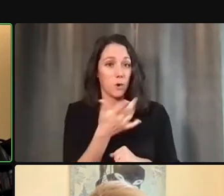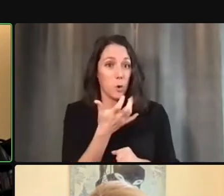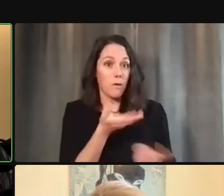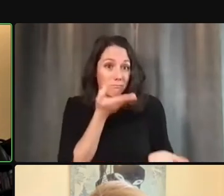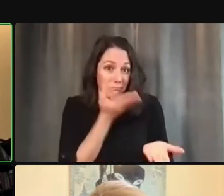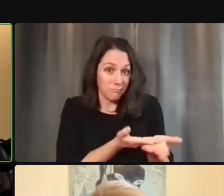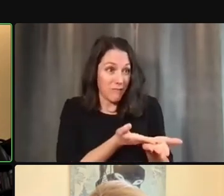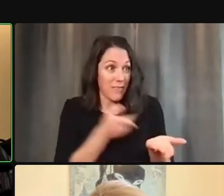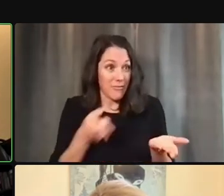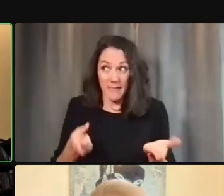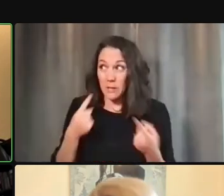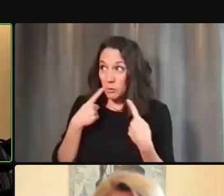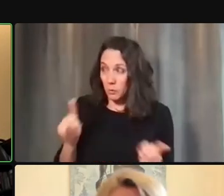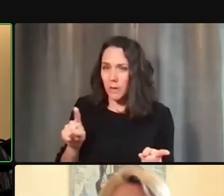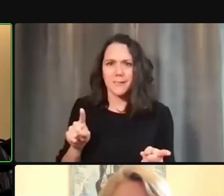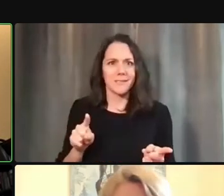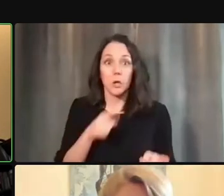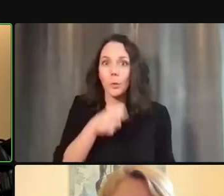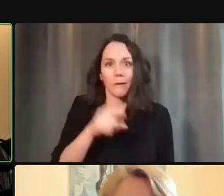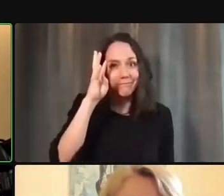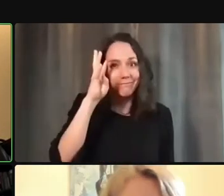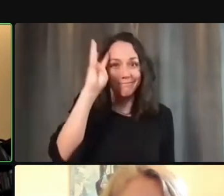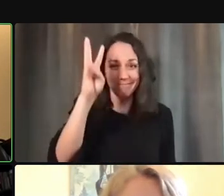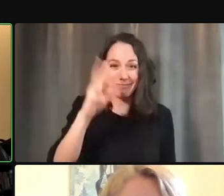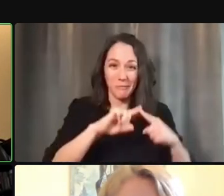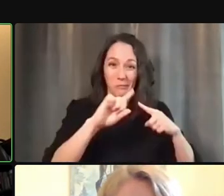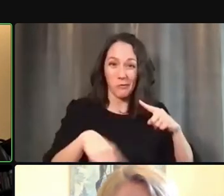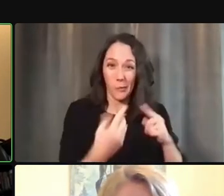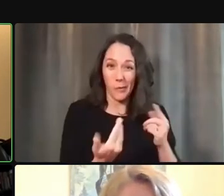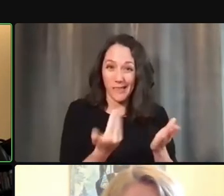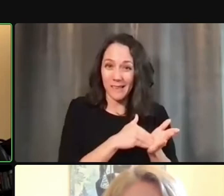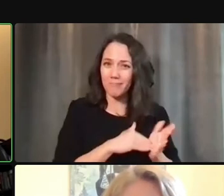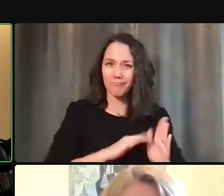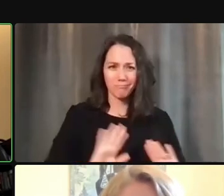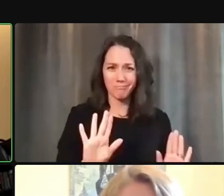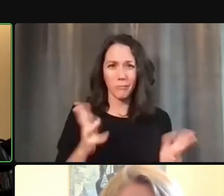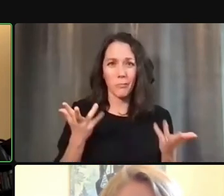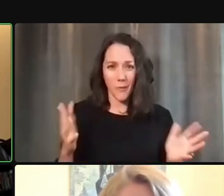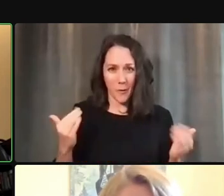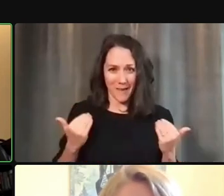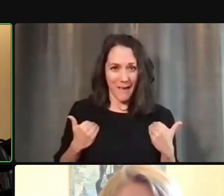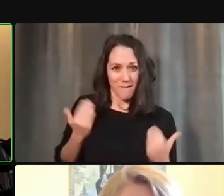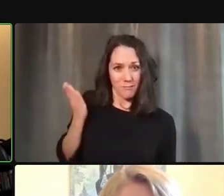You don't have to reinvent the wheel, as we say, that stuff has been done.